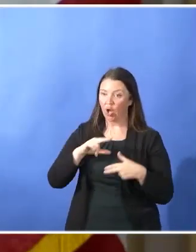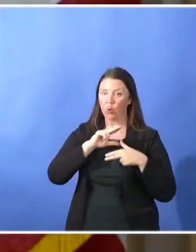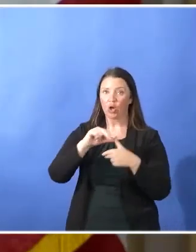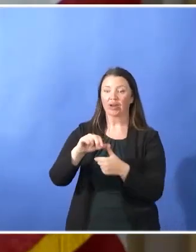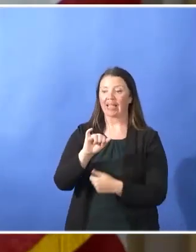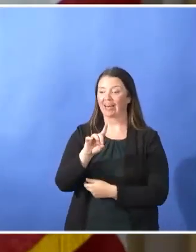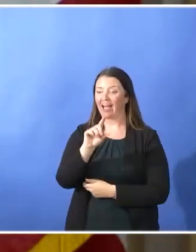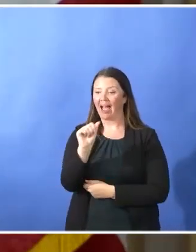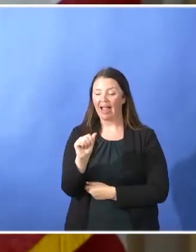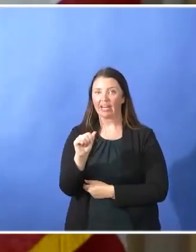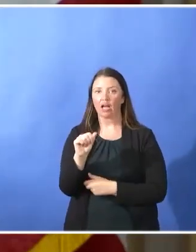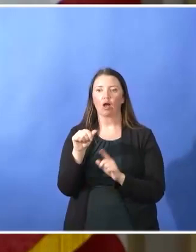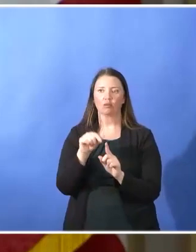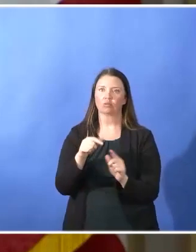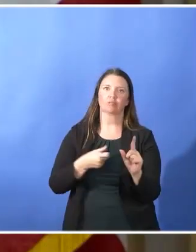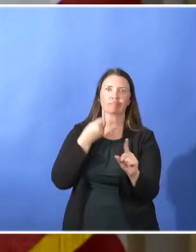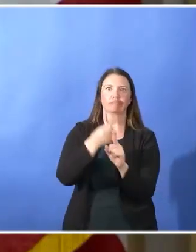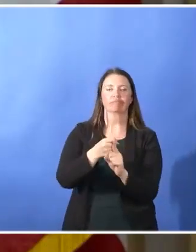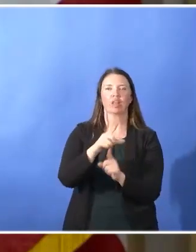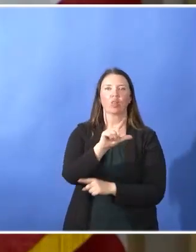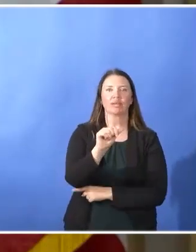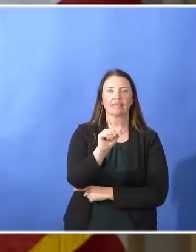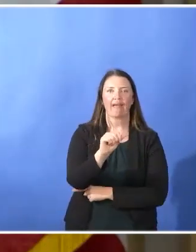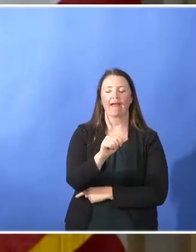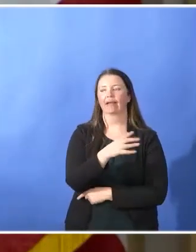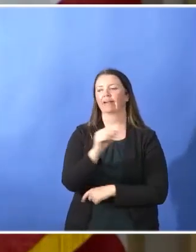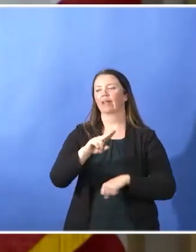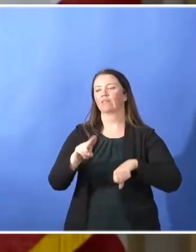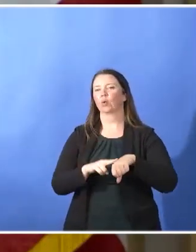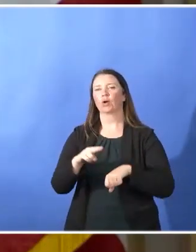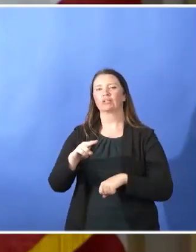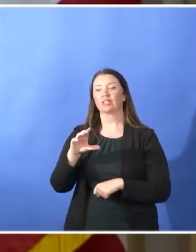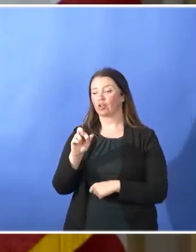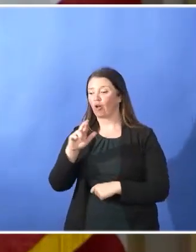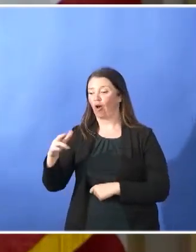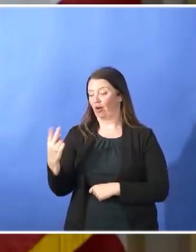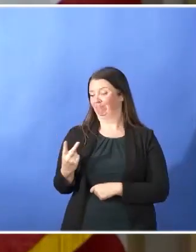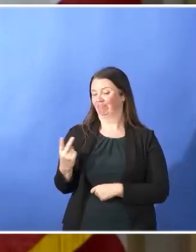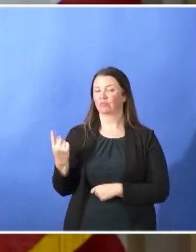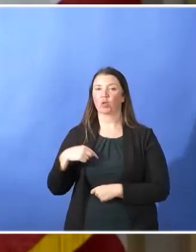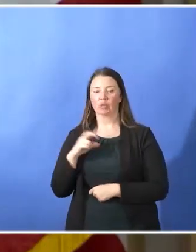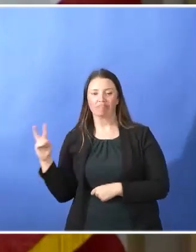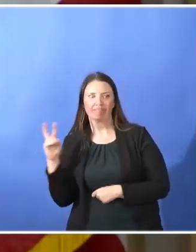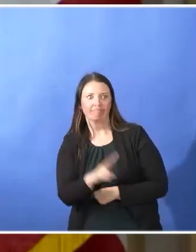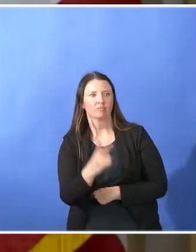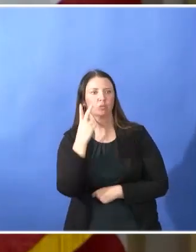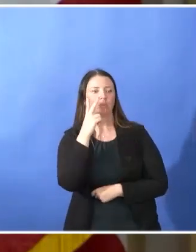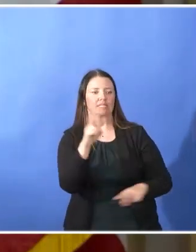WREAKED HAVOC IN LOUISIANA, AND WE SAW THE AFTERMATH OF THAT STORM WHEN WE VISITED THE BAYOU STATE -- IT MIGHT BE A YEAR AGO TO THE DATE.